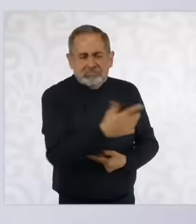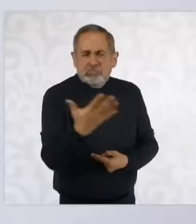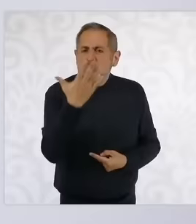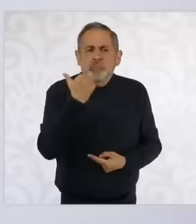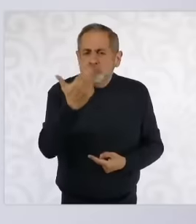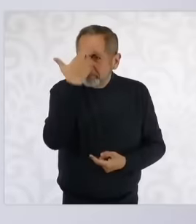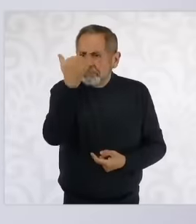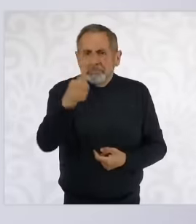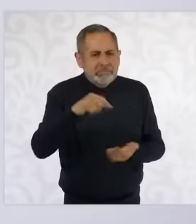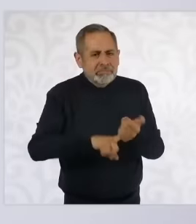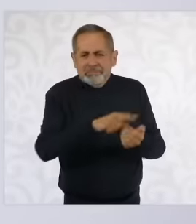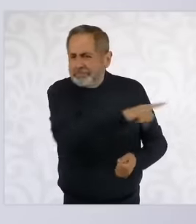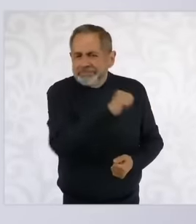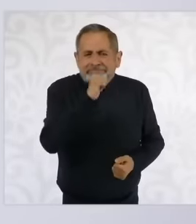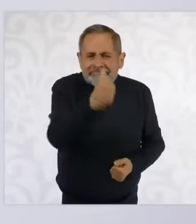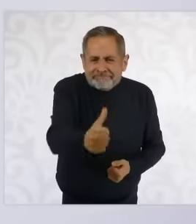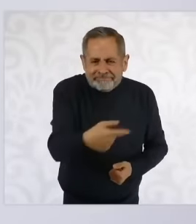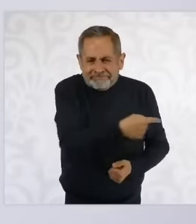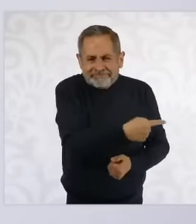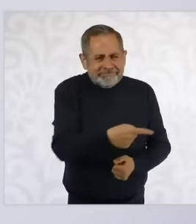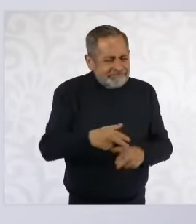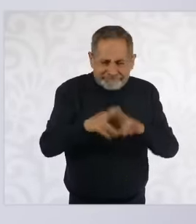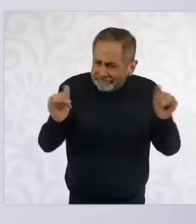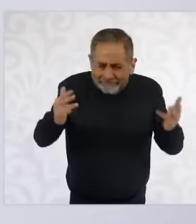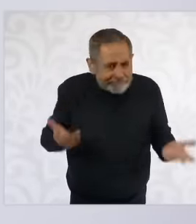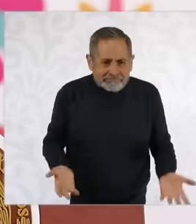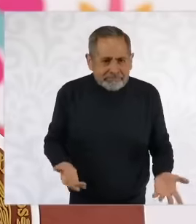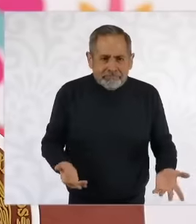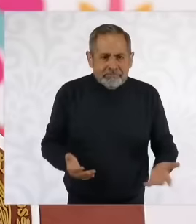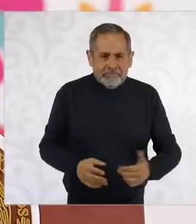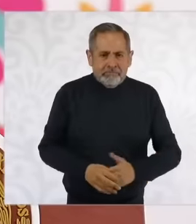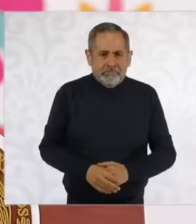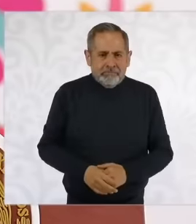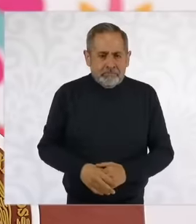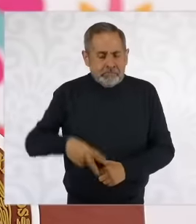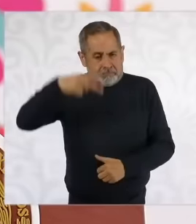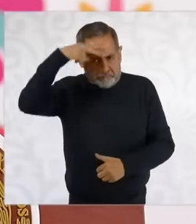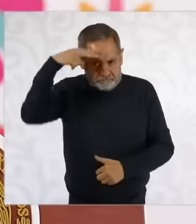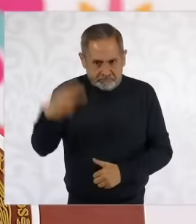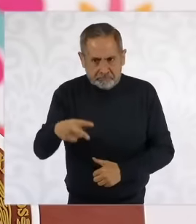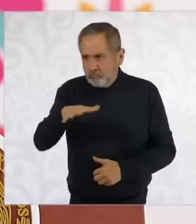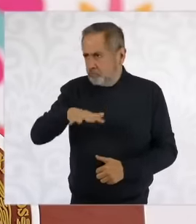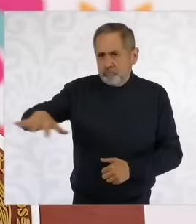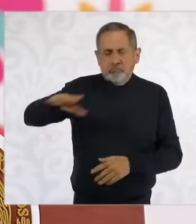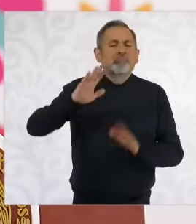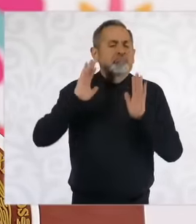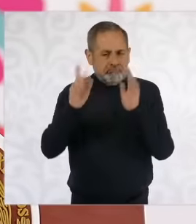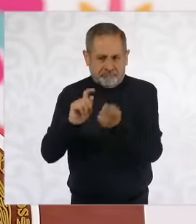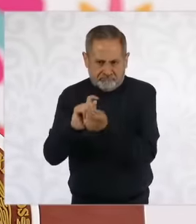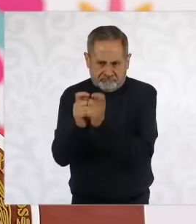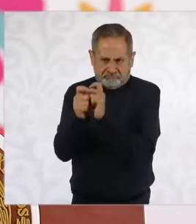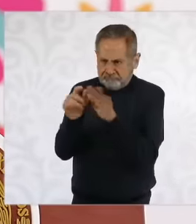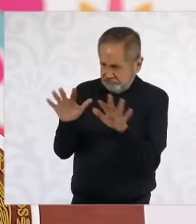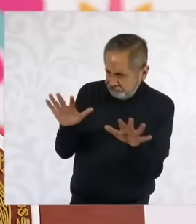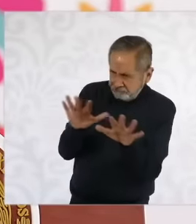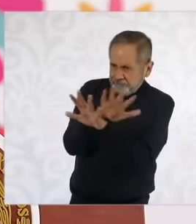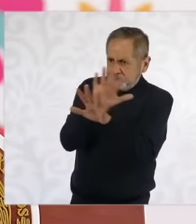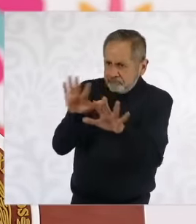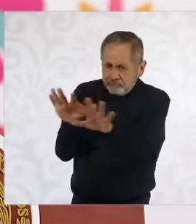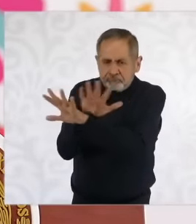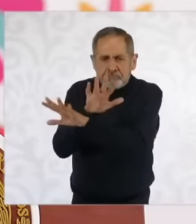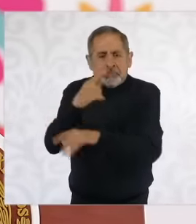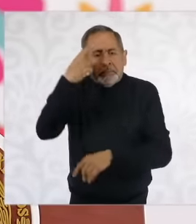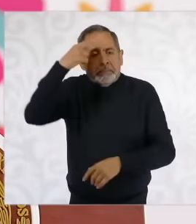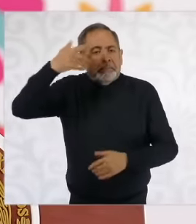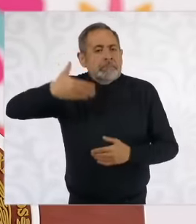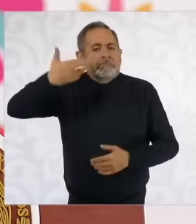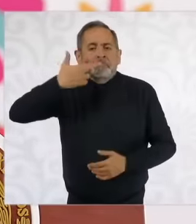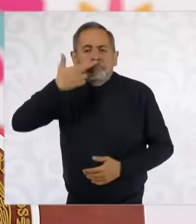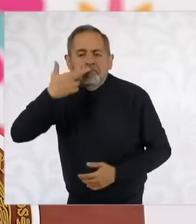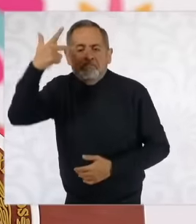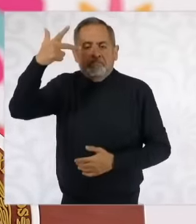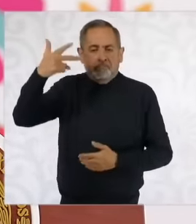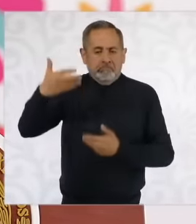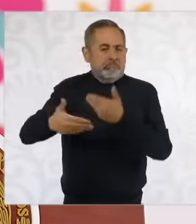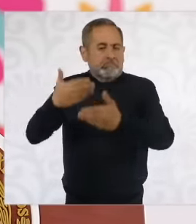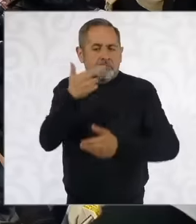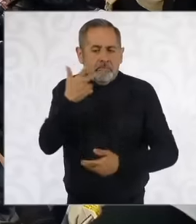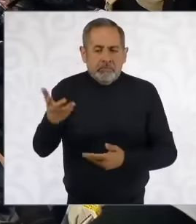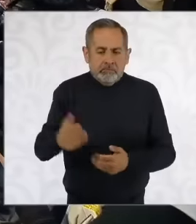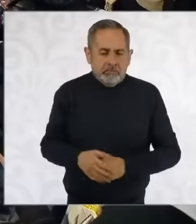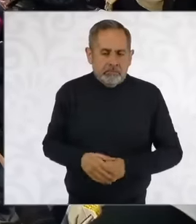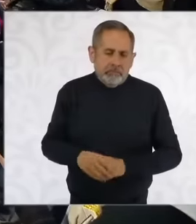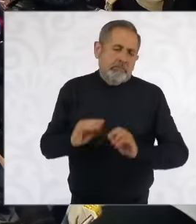basis. Mexico is being transformed for good in the 90s.